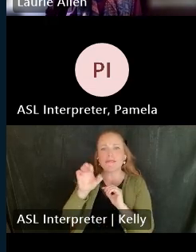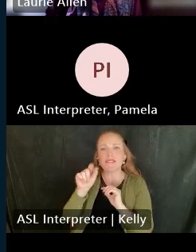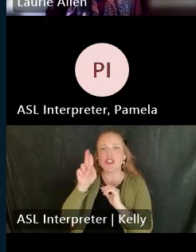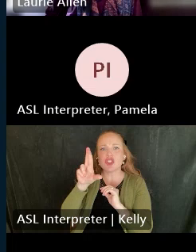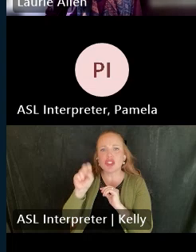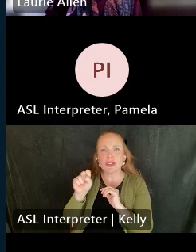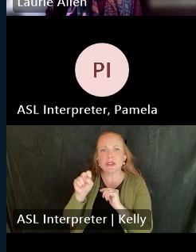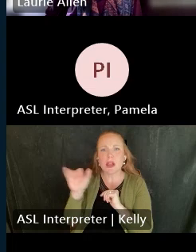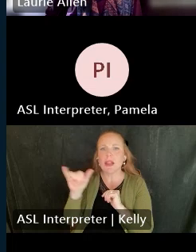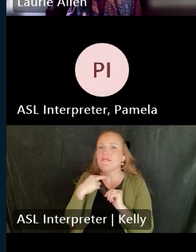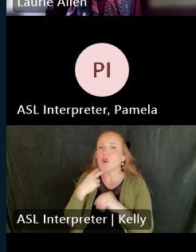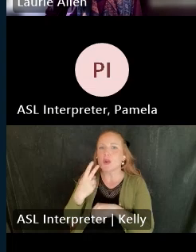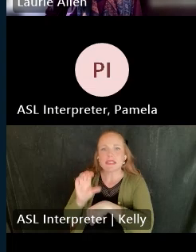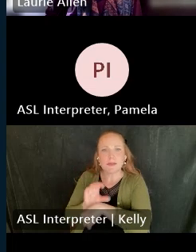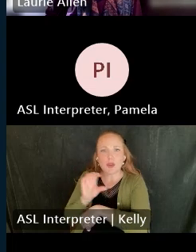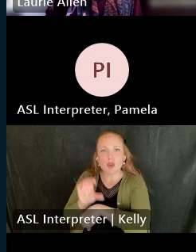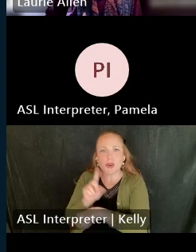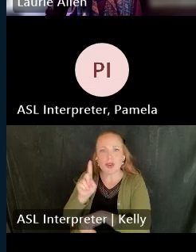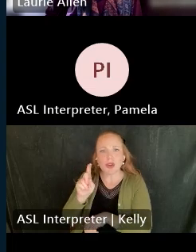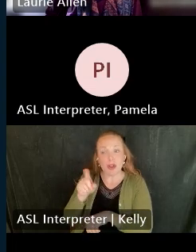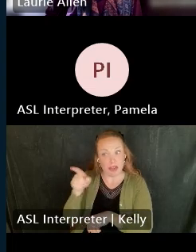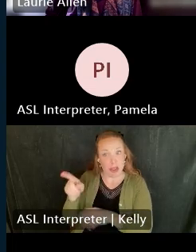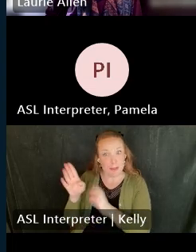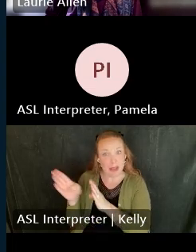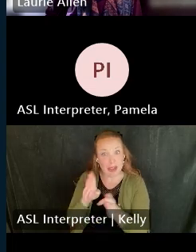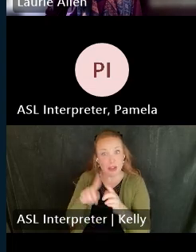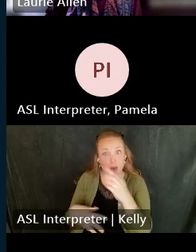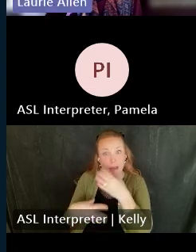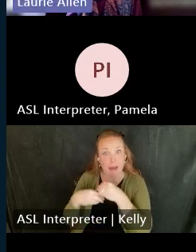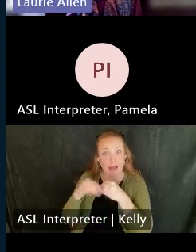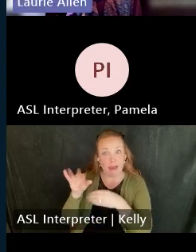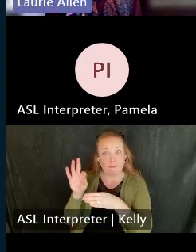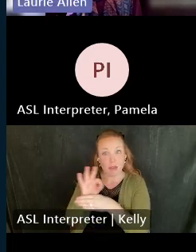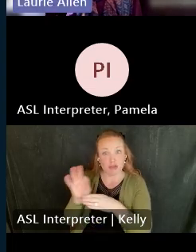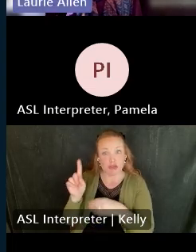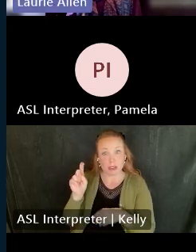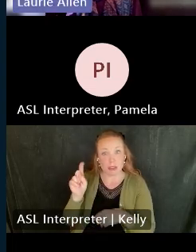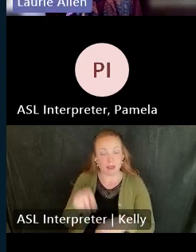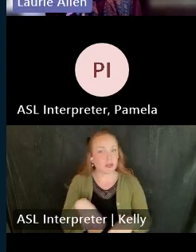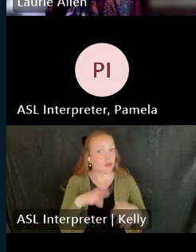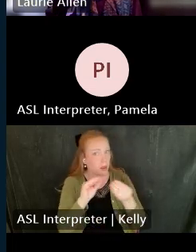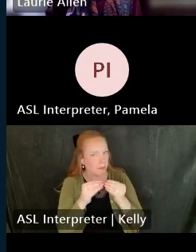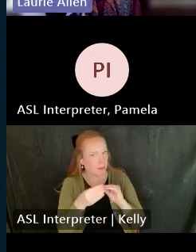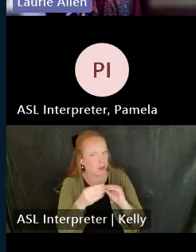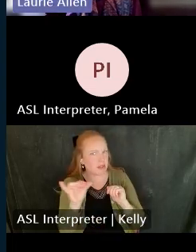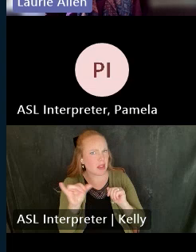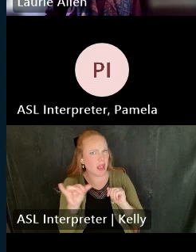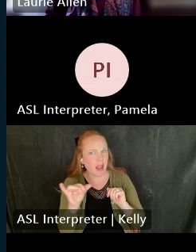If not, are there plans to add this functionality?” Show Numbers like